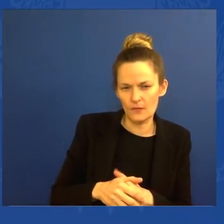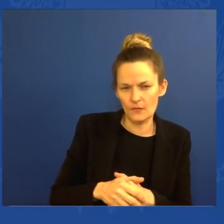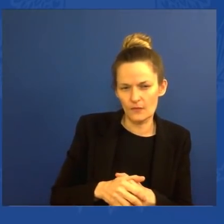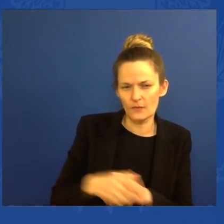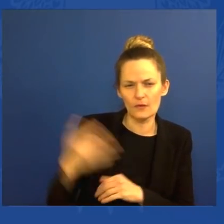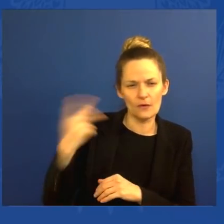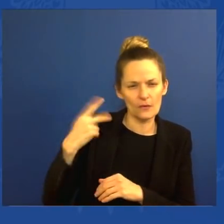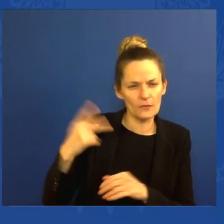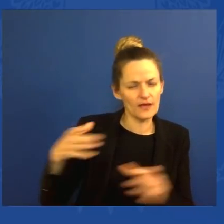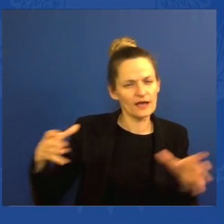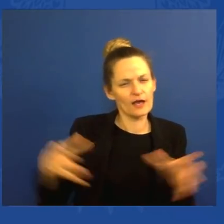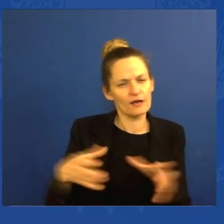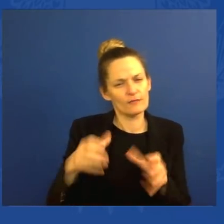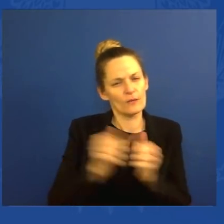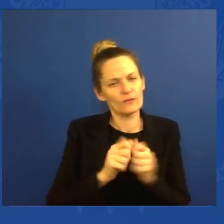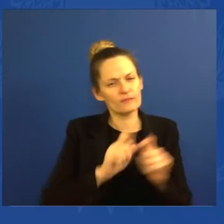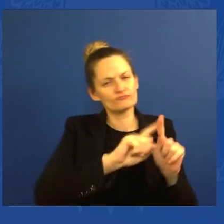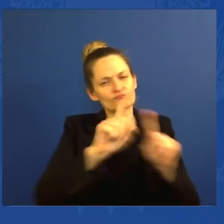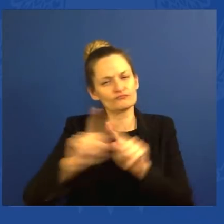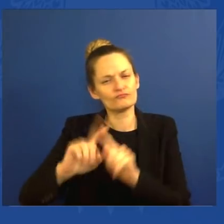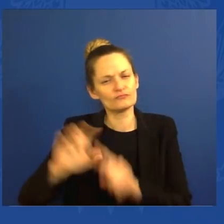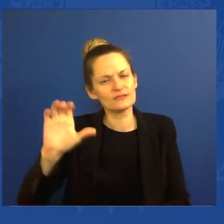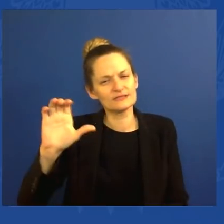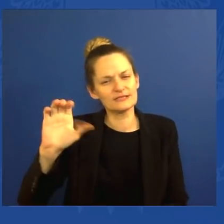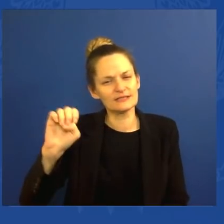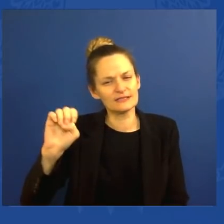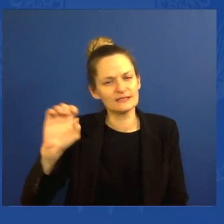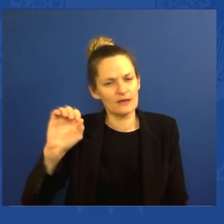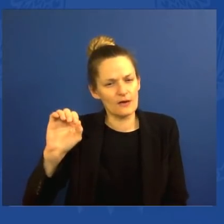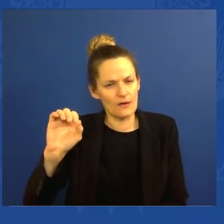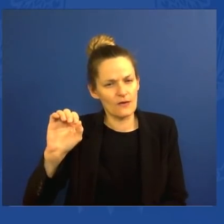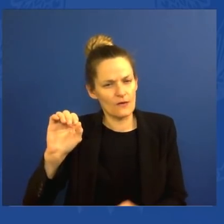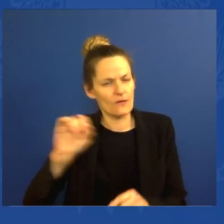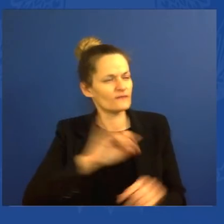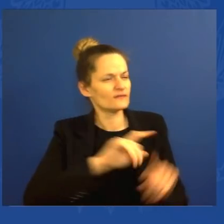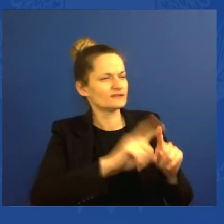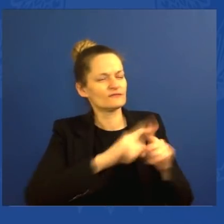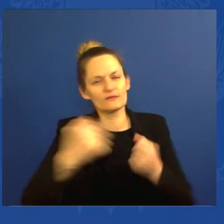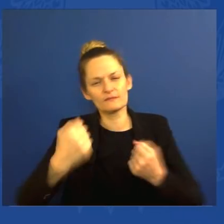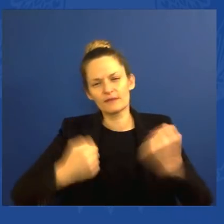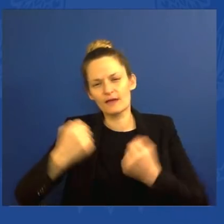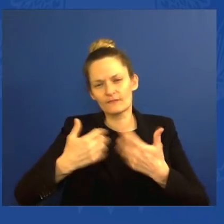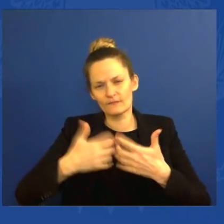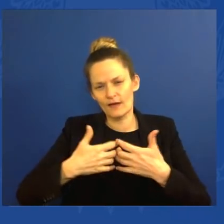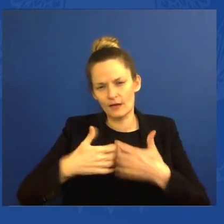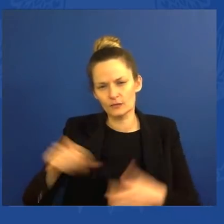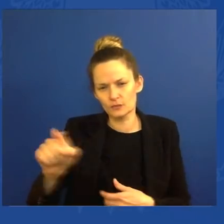particularly Mary Barra -- and she had sued the state of California